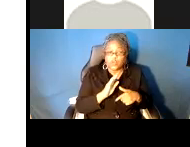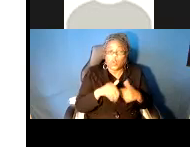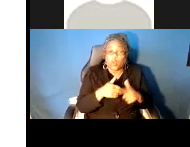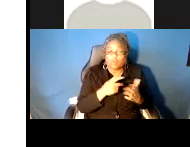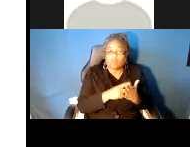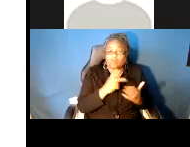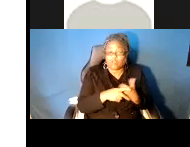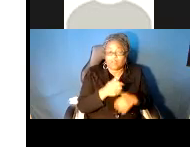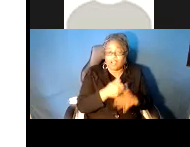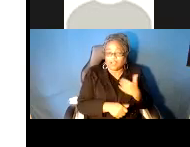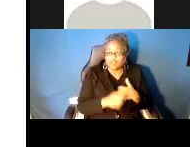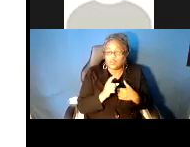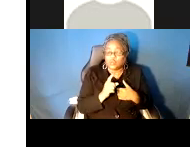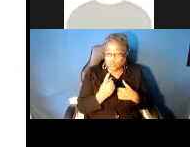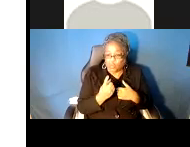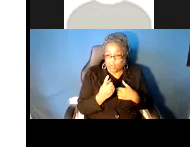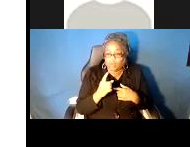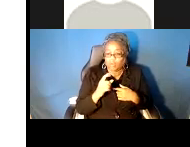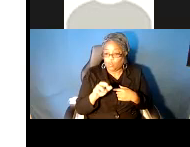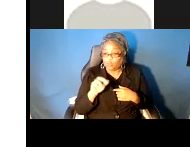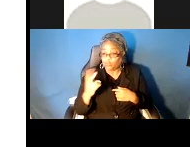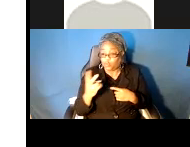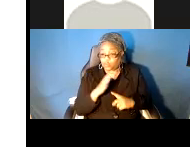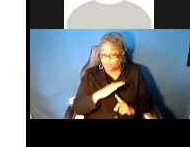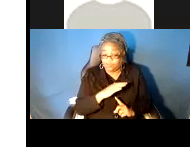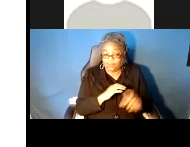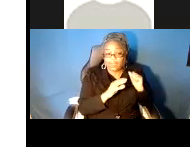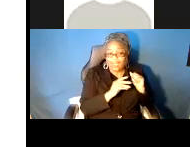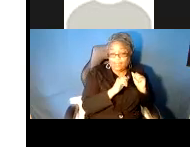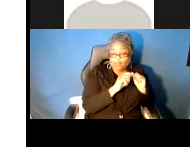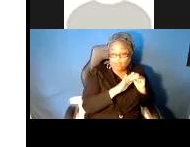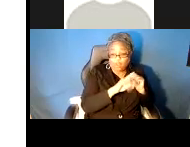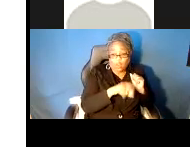The first is MRAC is the only funding source for your project or program